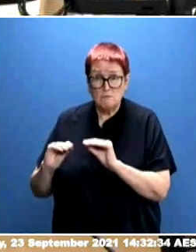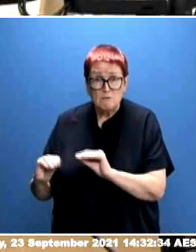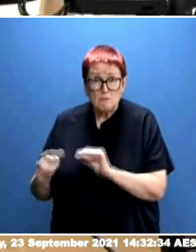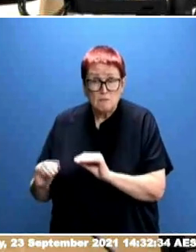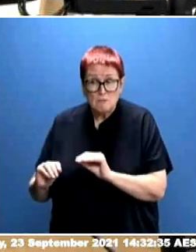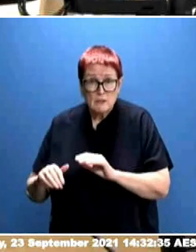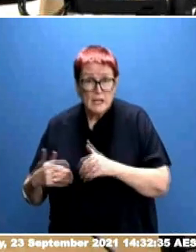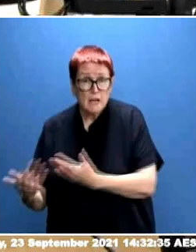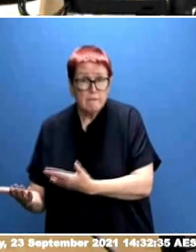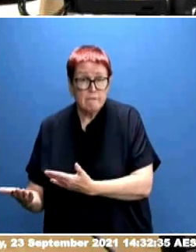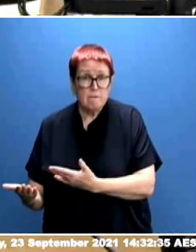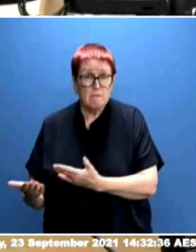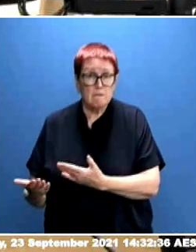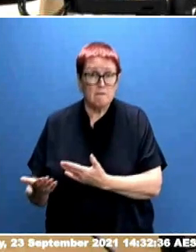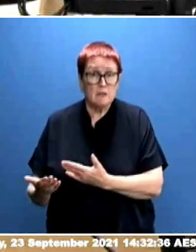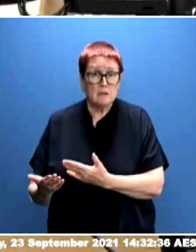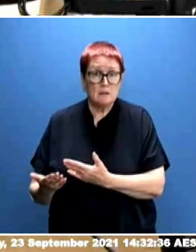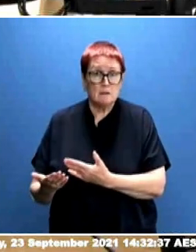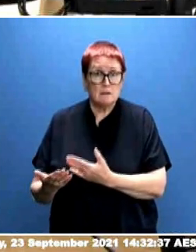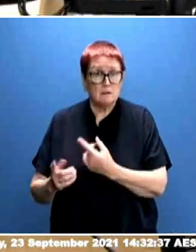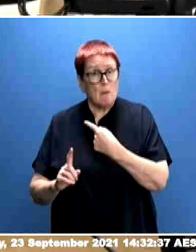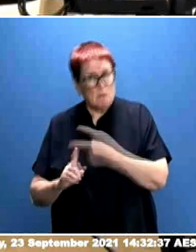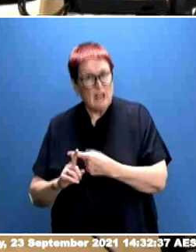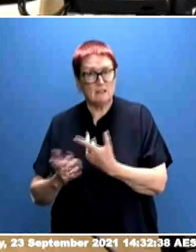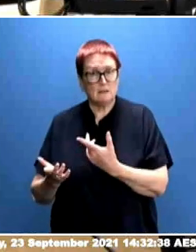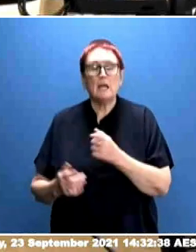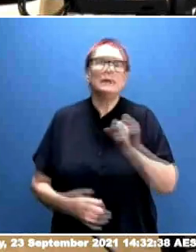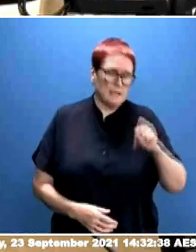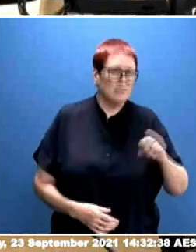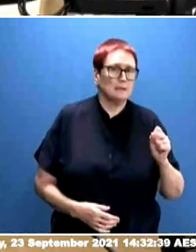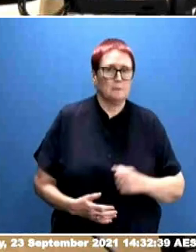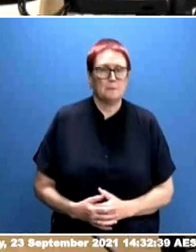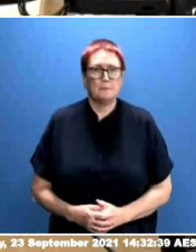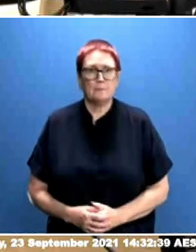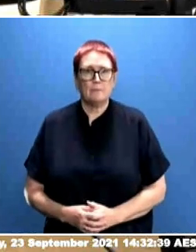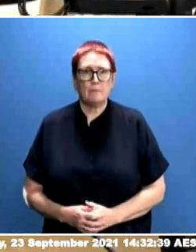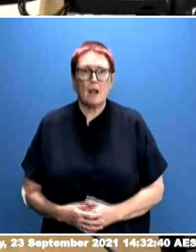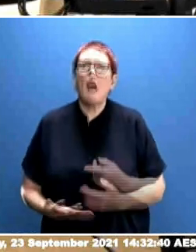other supports that are actively provided? Yes. And is that a point of distinction to the WA